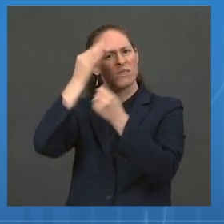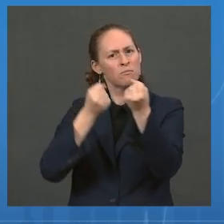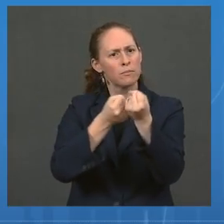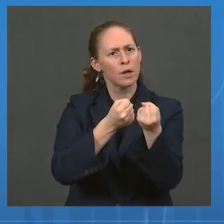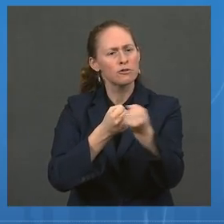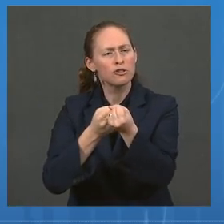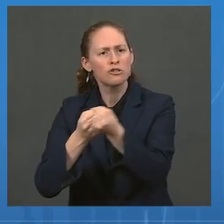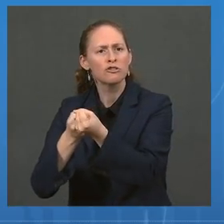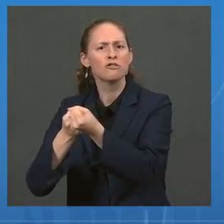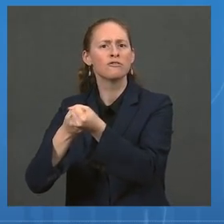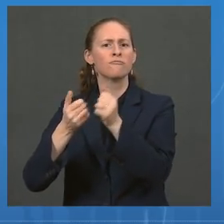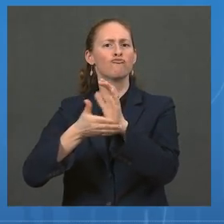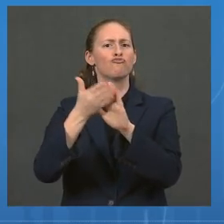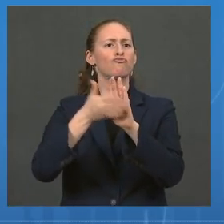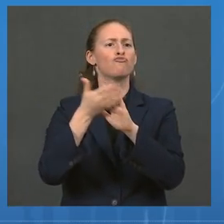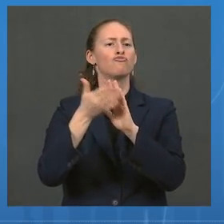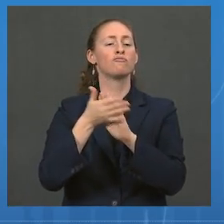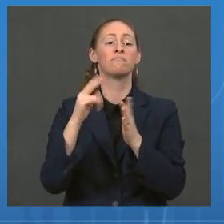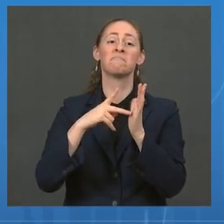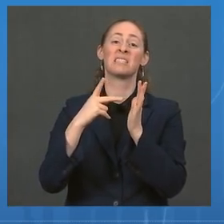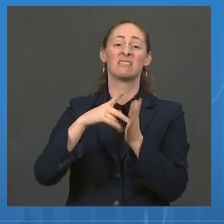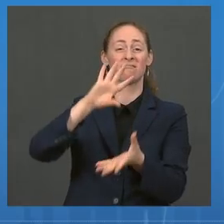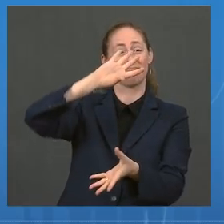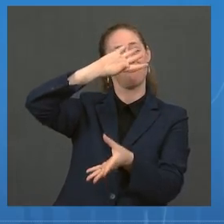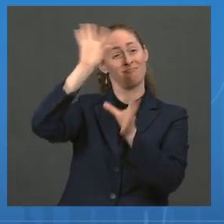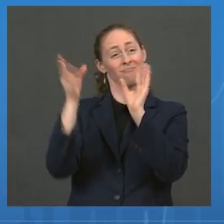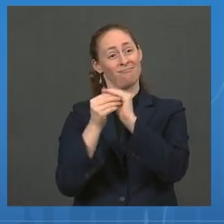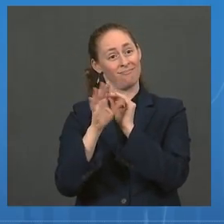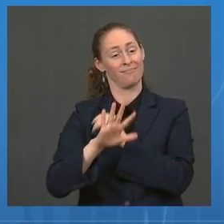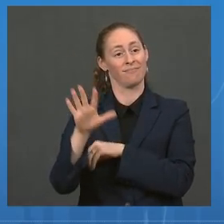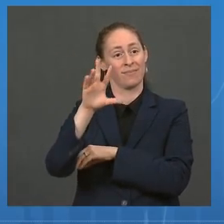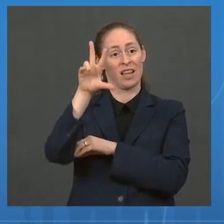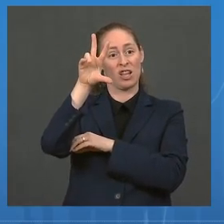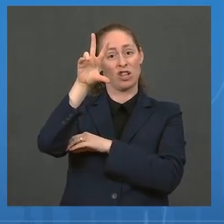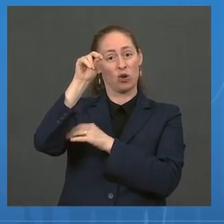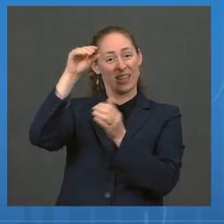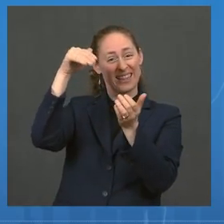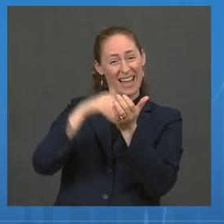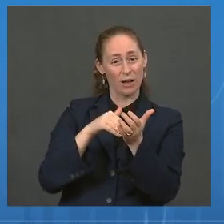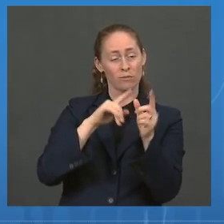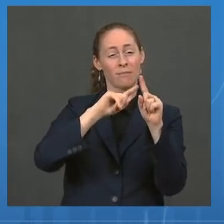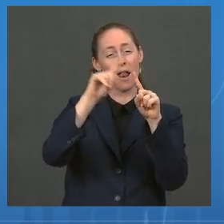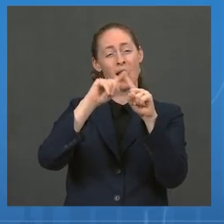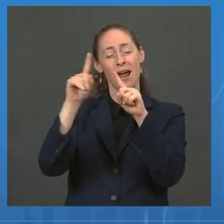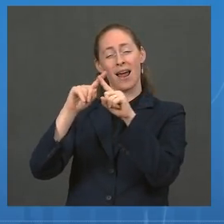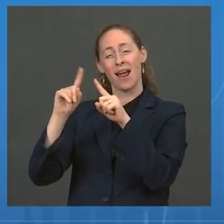So, in total, we will have 30,000 community-based sites in the U.S. where people can walk in